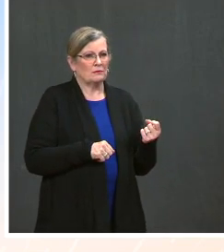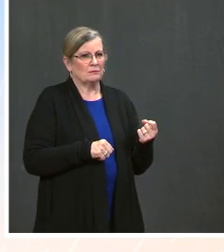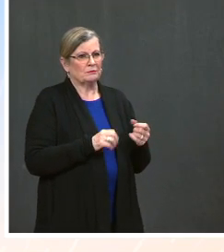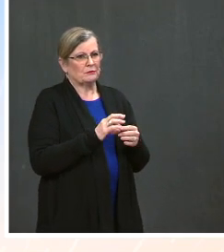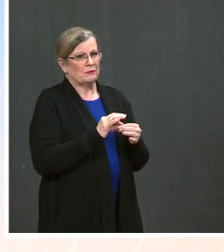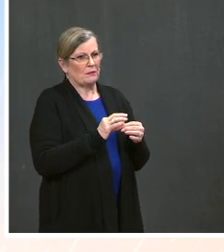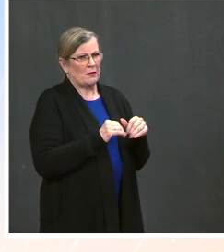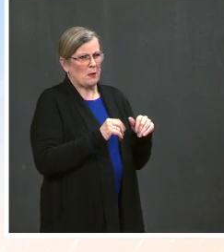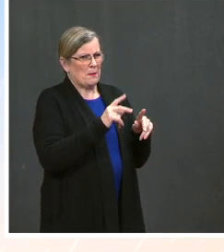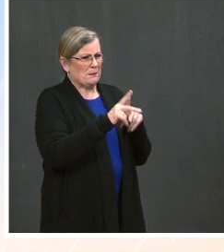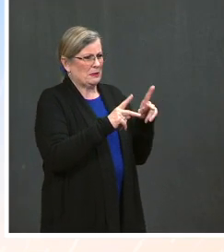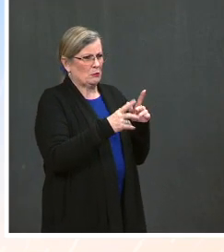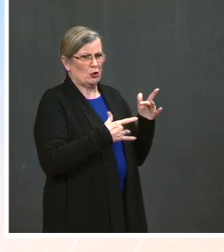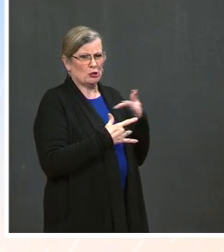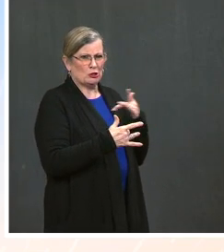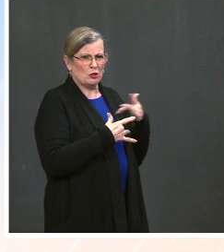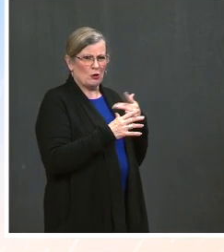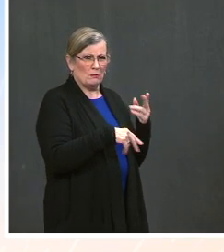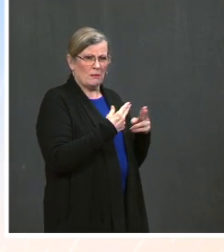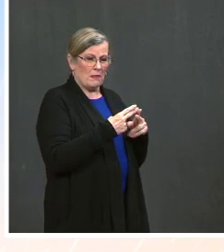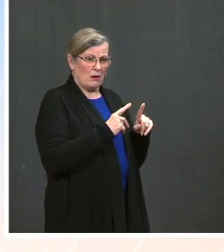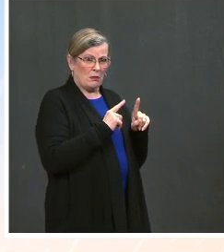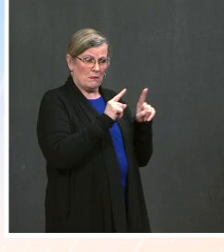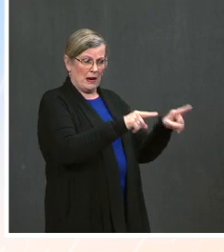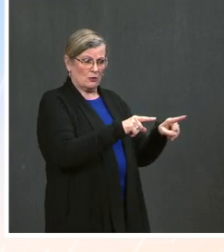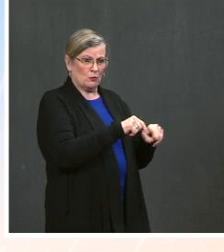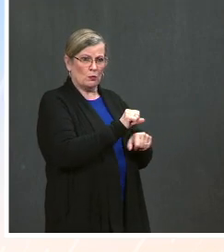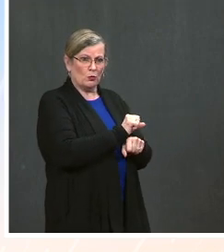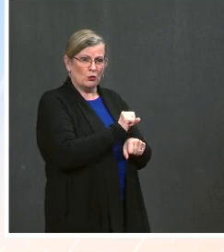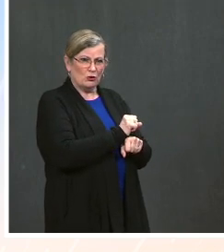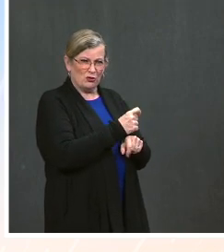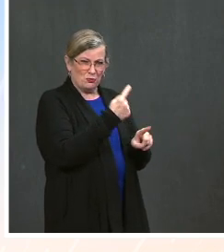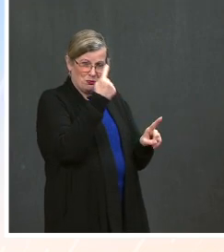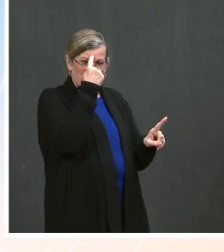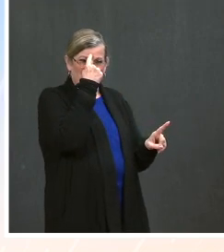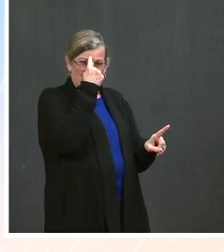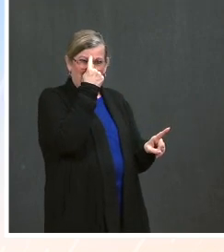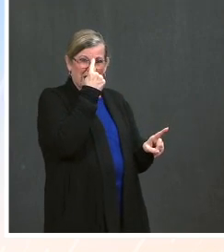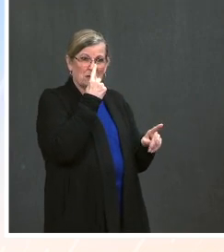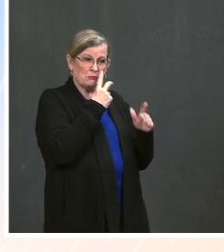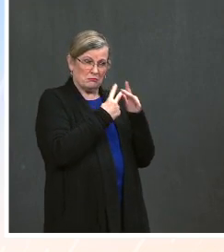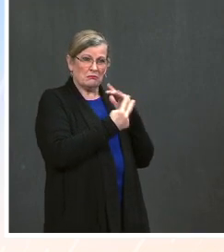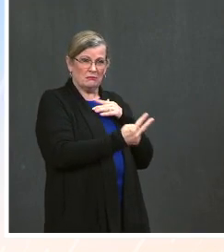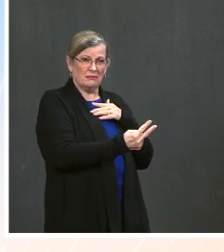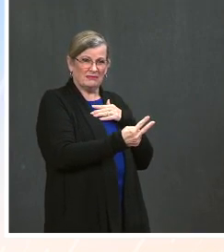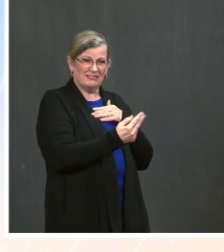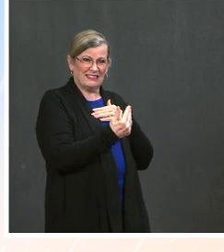The Press: -- do you think there might come a time where you need to have vaccine passports, which will, kind of, be your way --